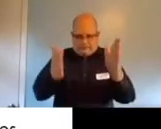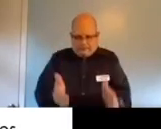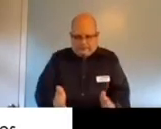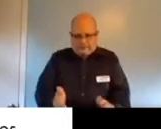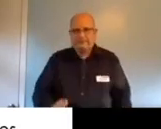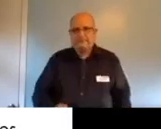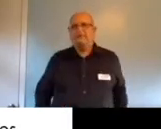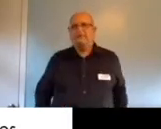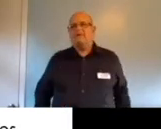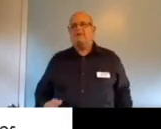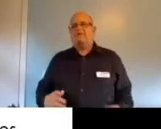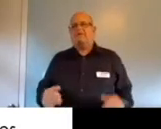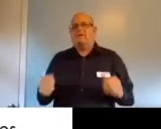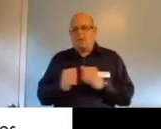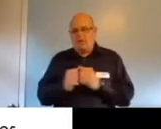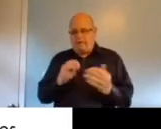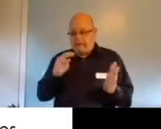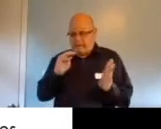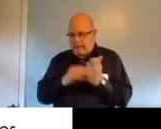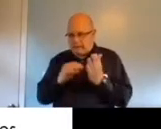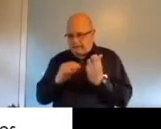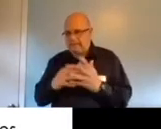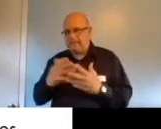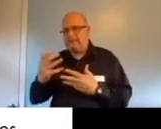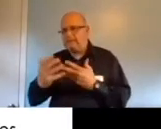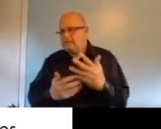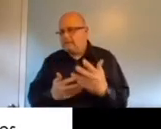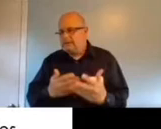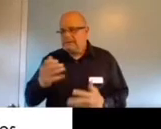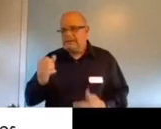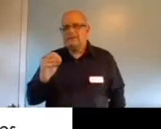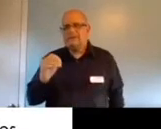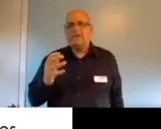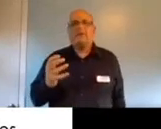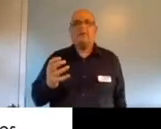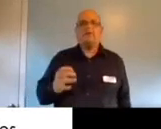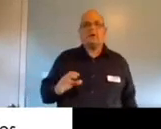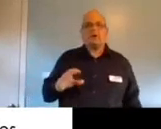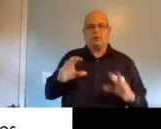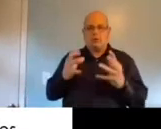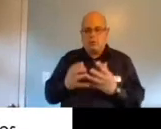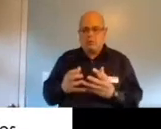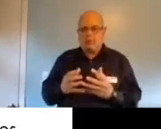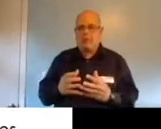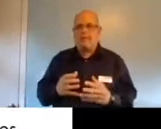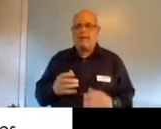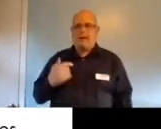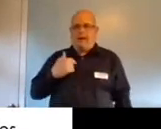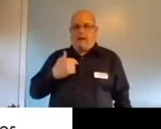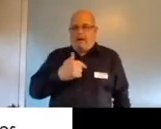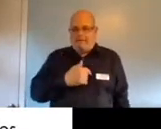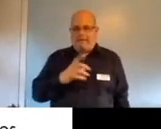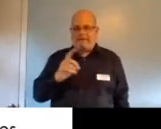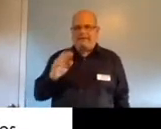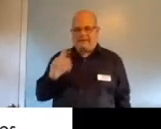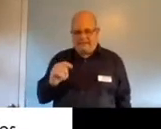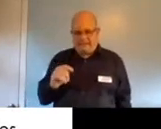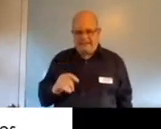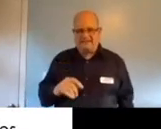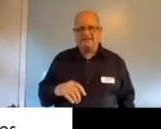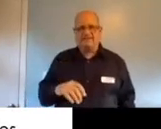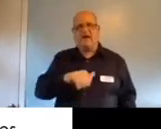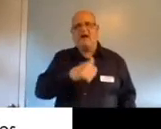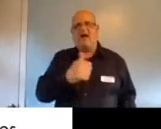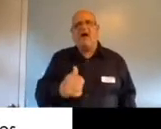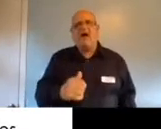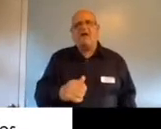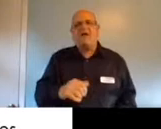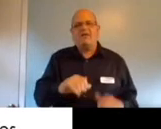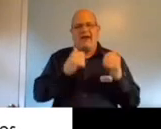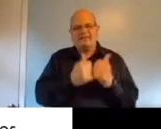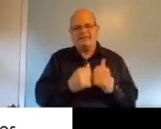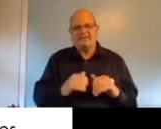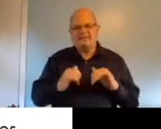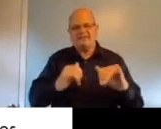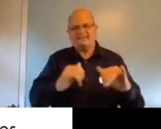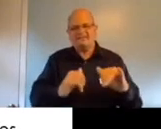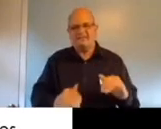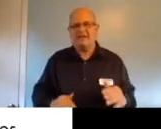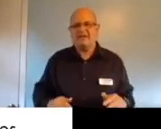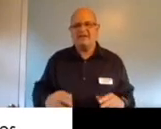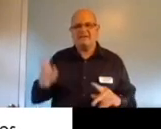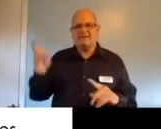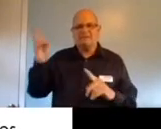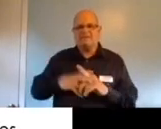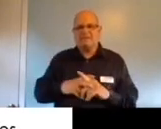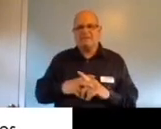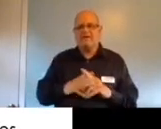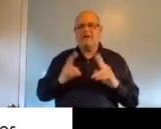provider and, so, a group of us with our other sister agencies filed a department of human